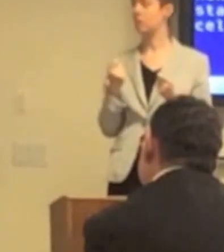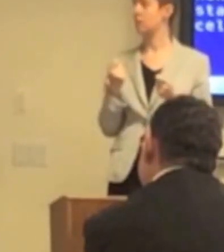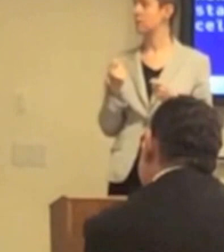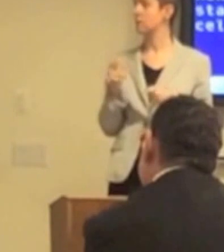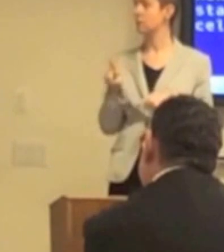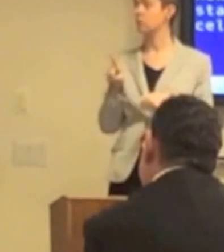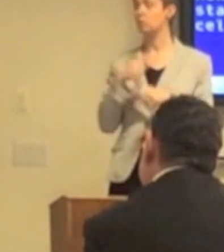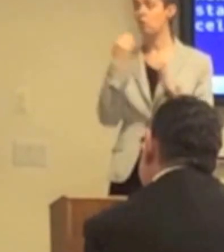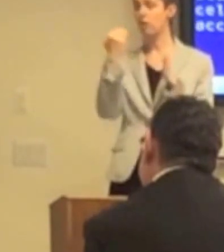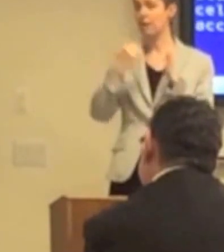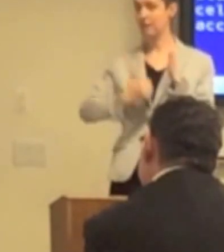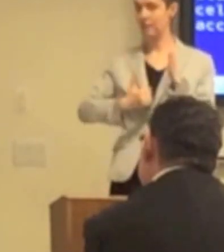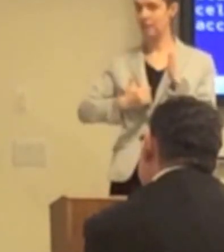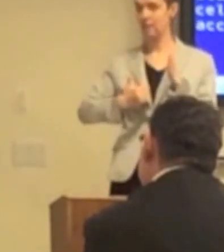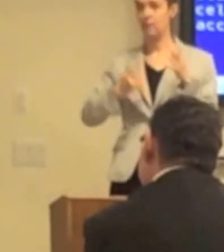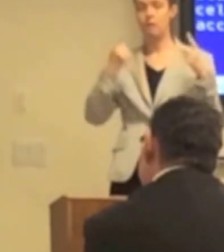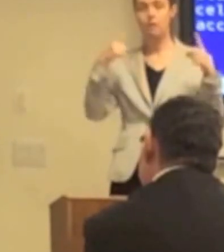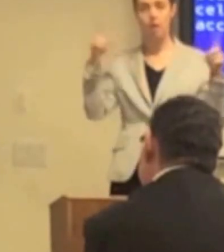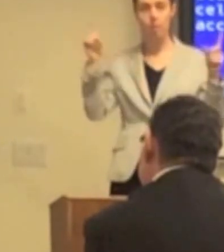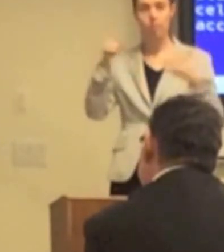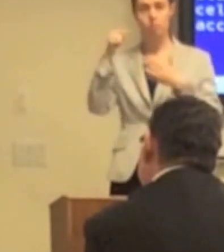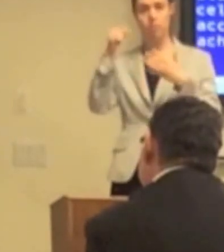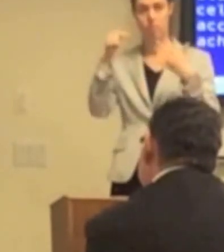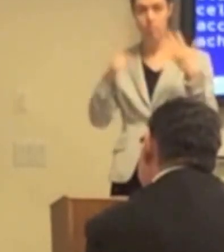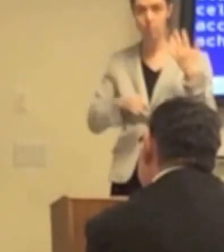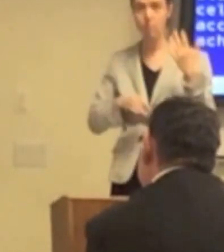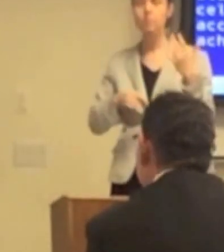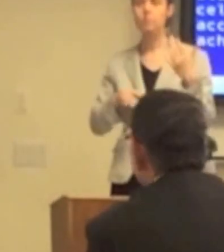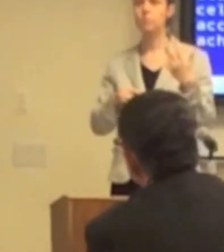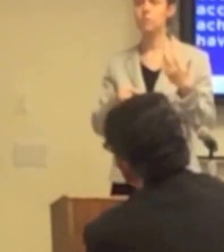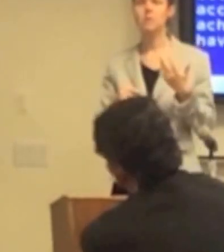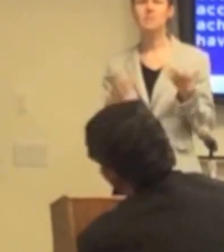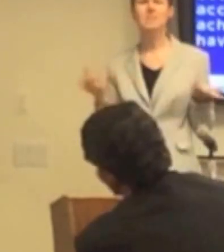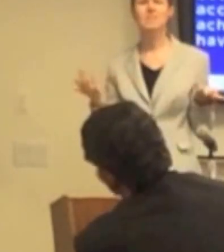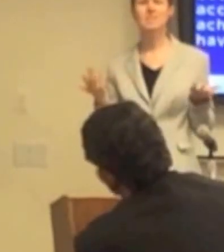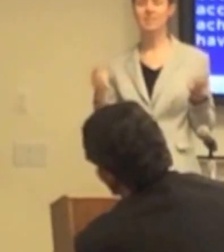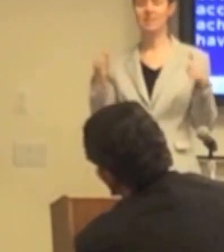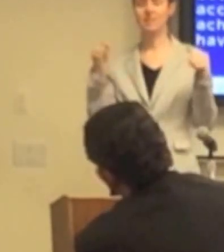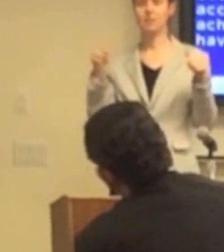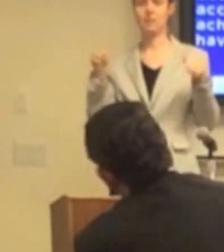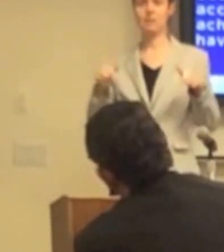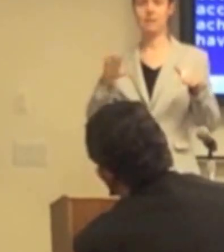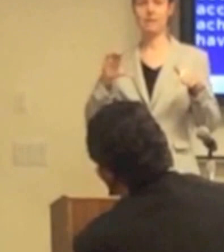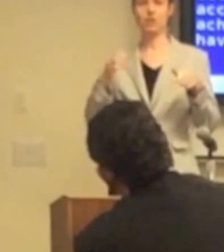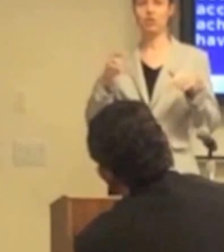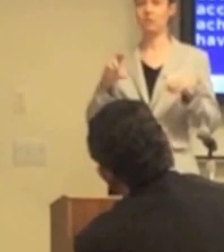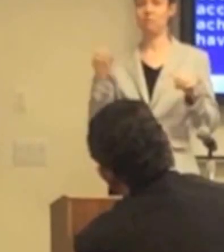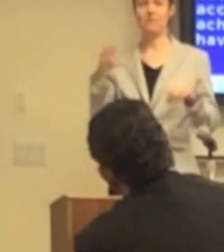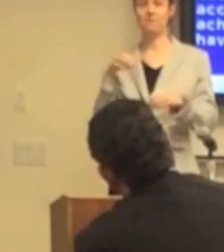accomplishments and achievements that would have been impossible without you.